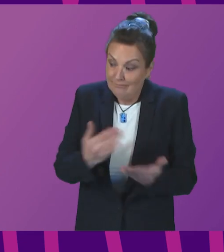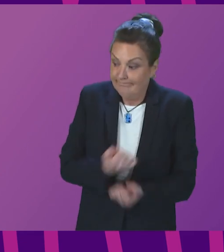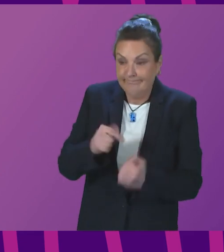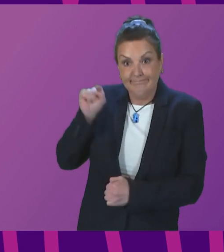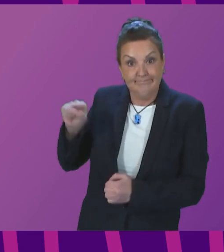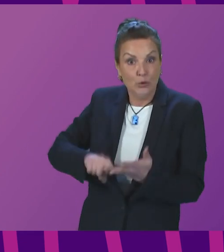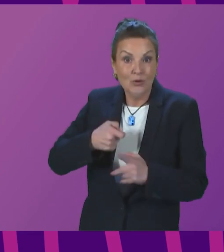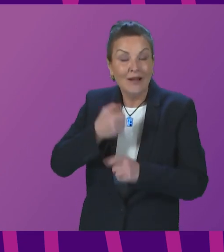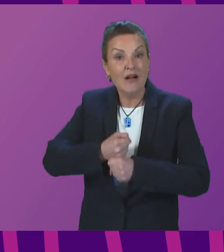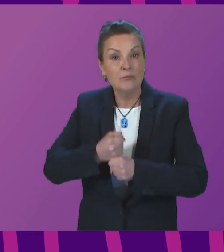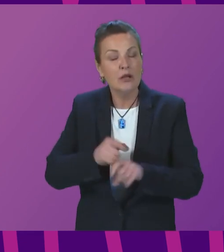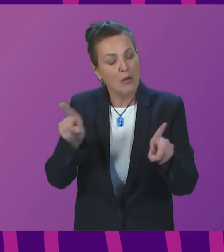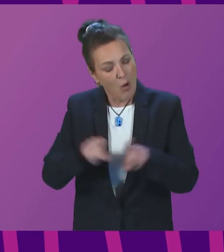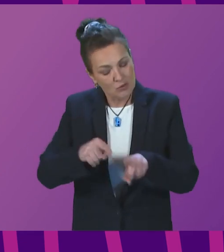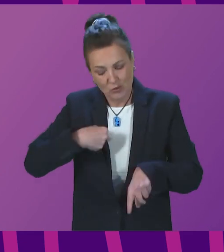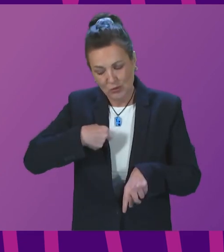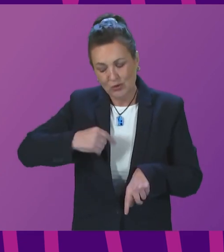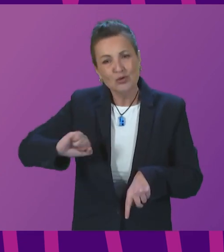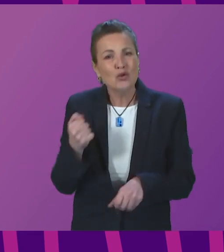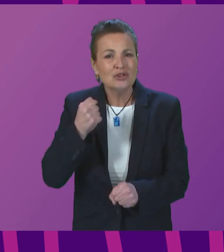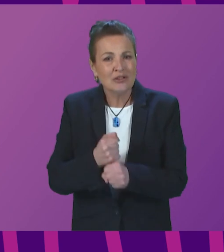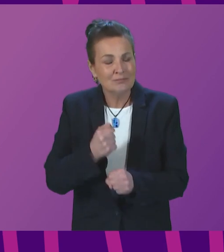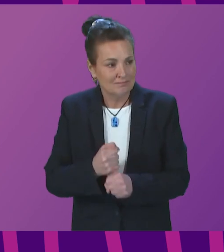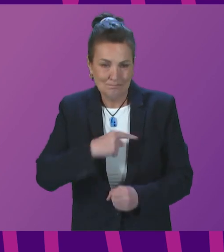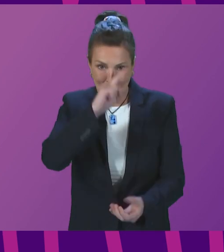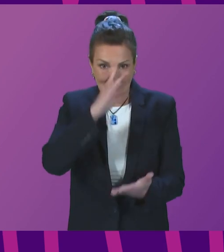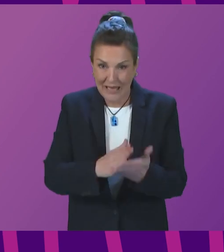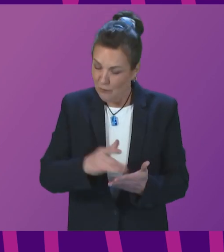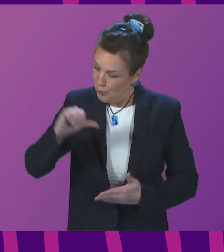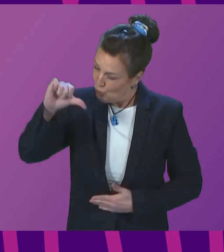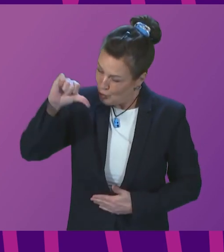We also believe that this is a time for trying to accelerate the transition to net zero,